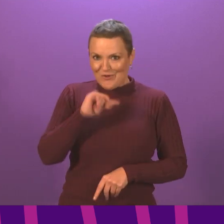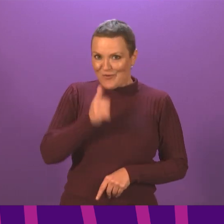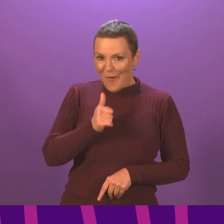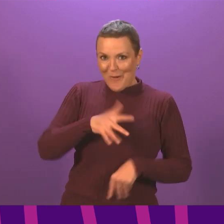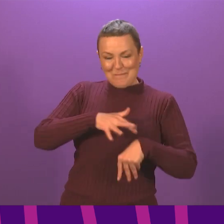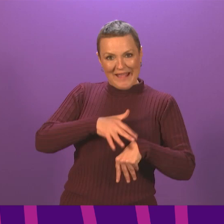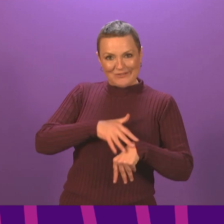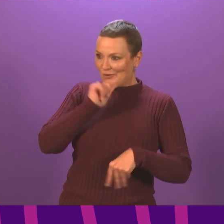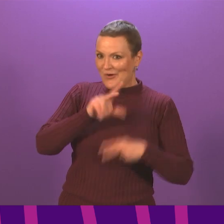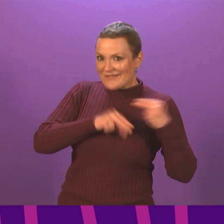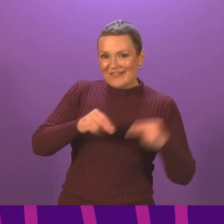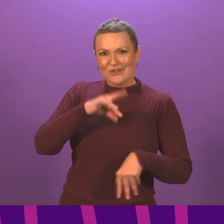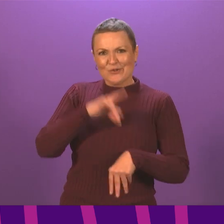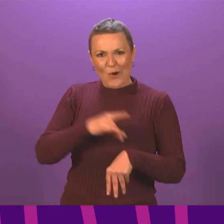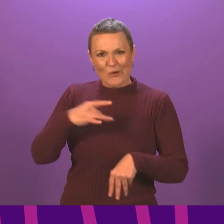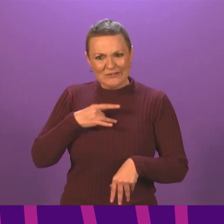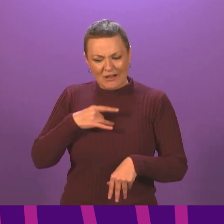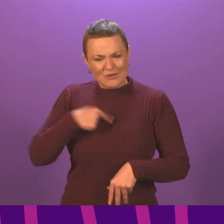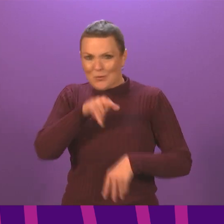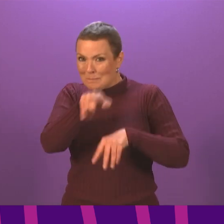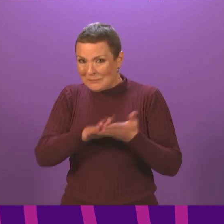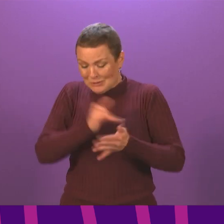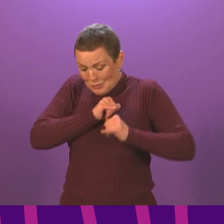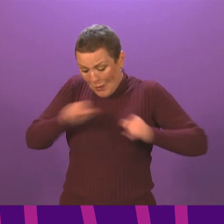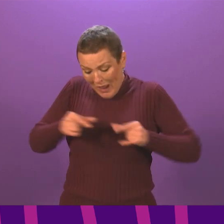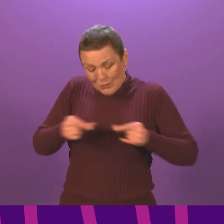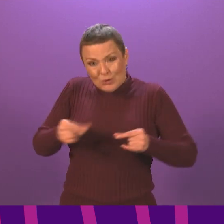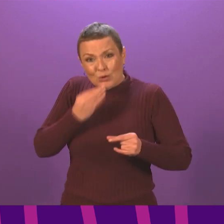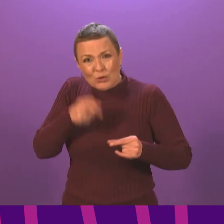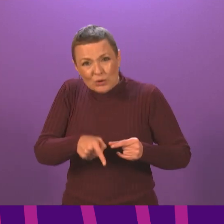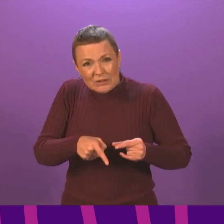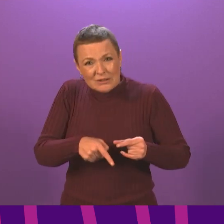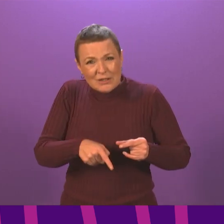To make the testing go smoothly as part of their shift and not be something that they